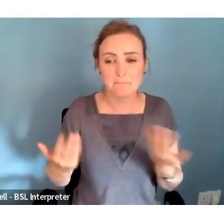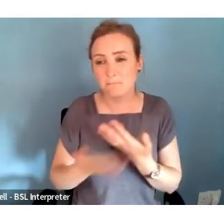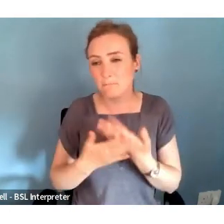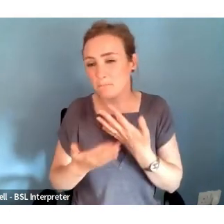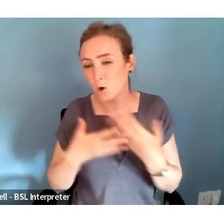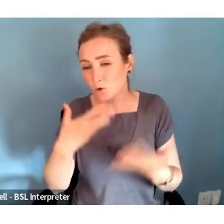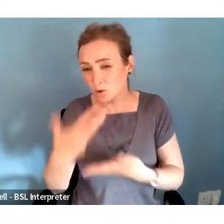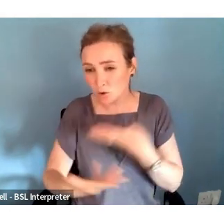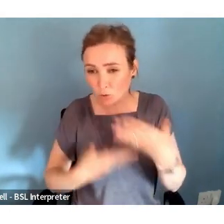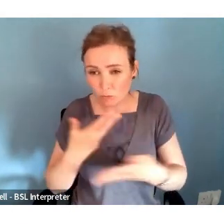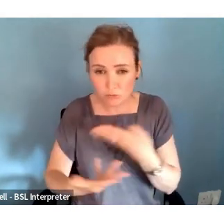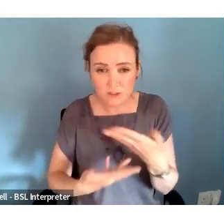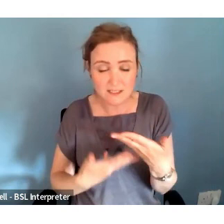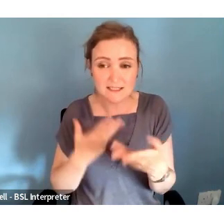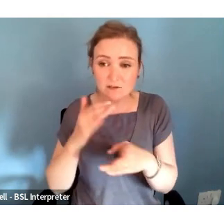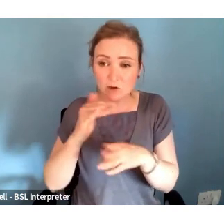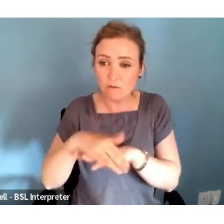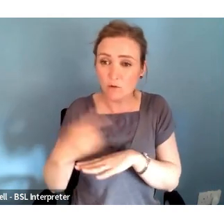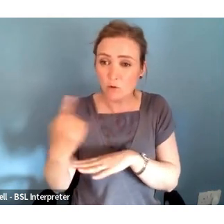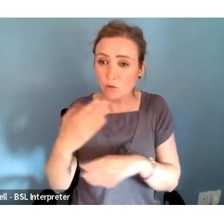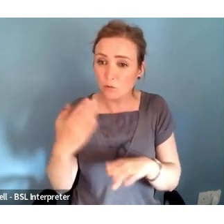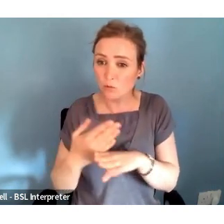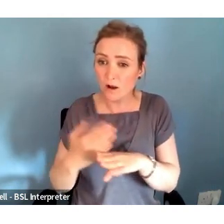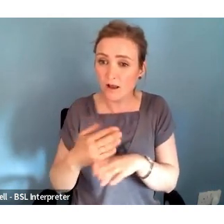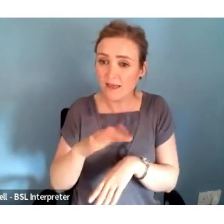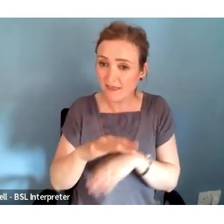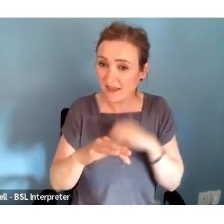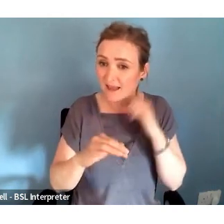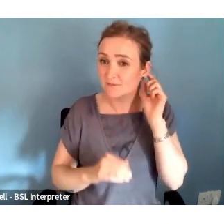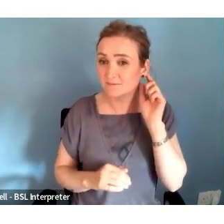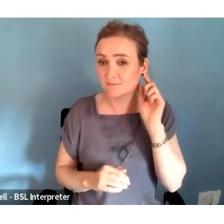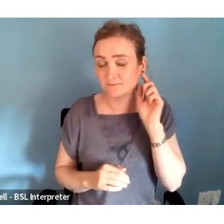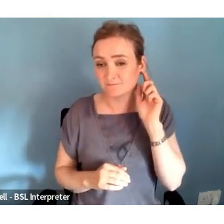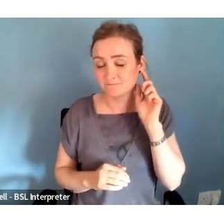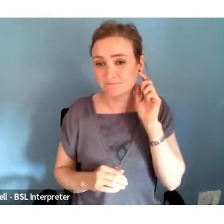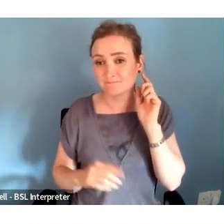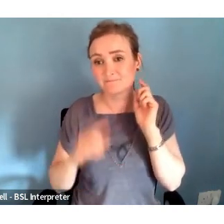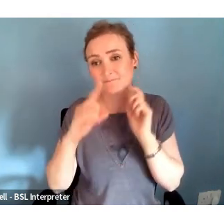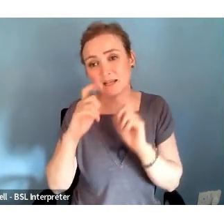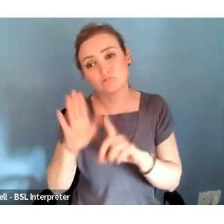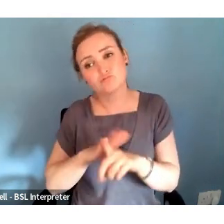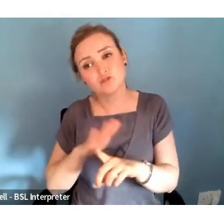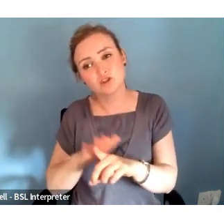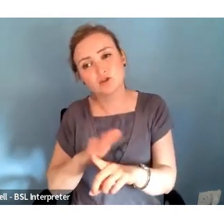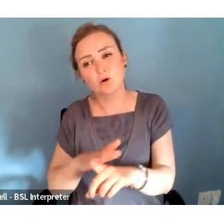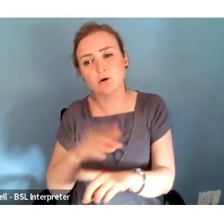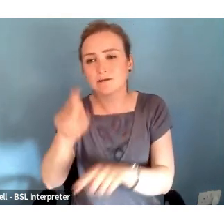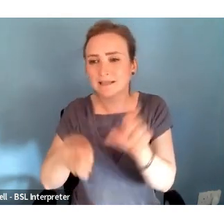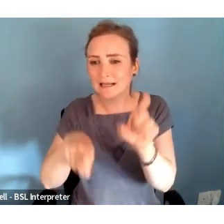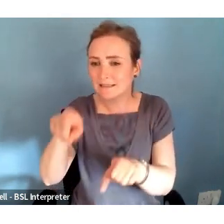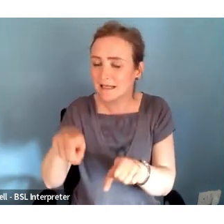who work there, who are different in different ways can be really reassuring to candidates to actually feel yes